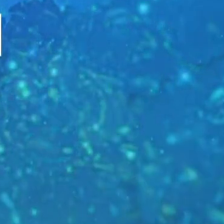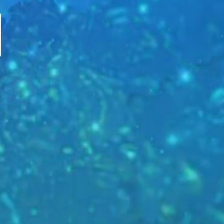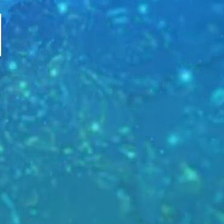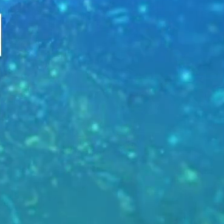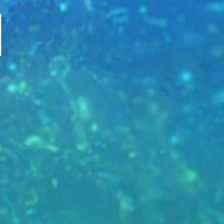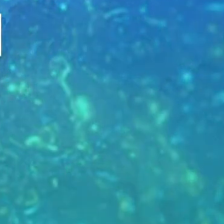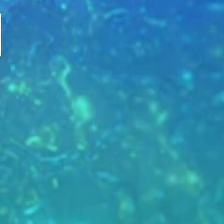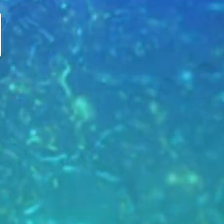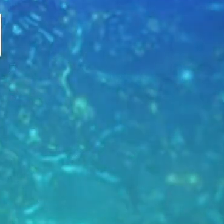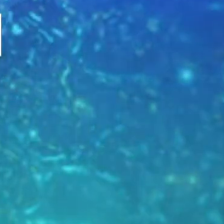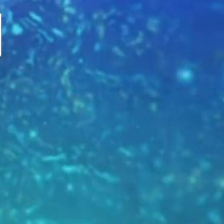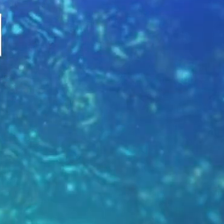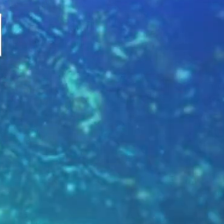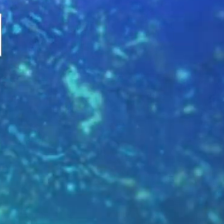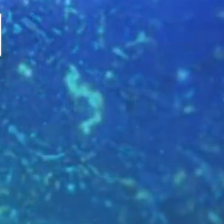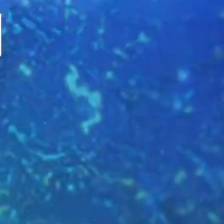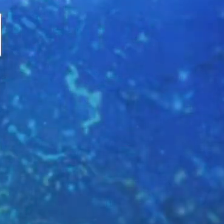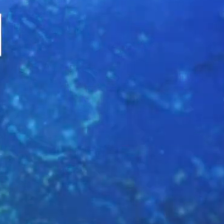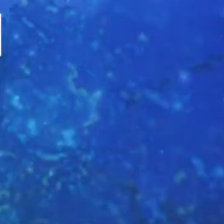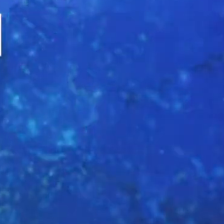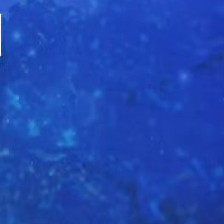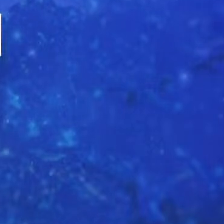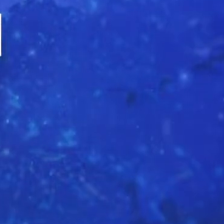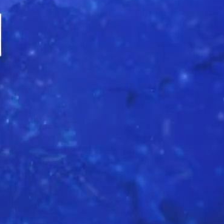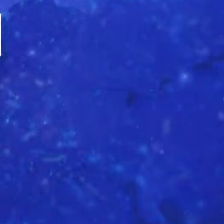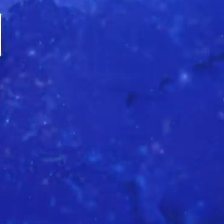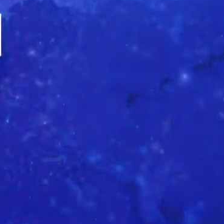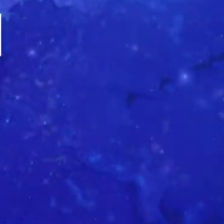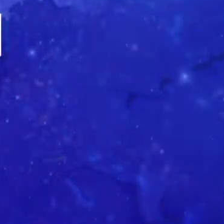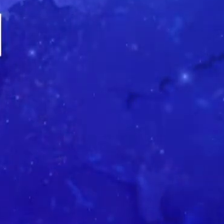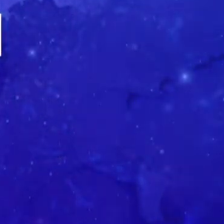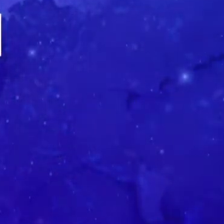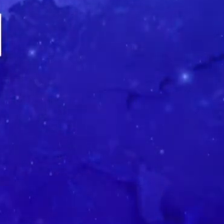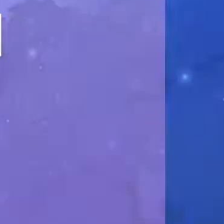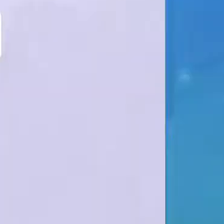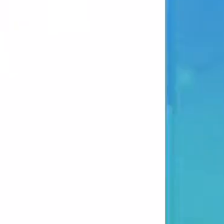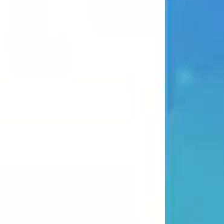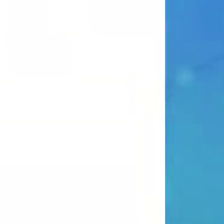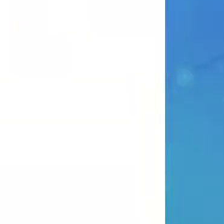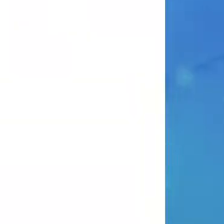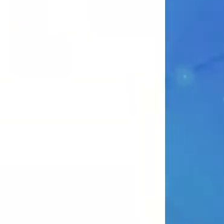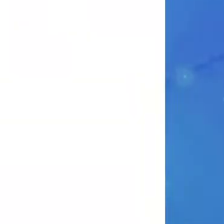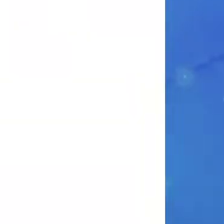public radio station comes from our members and from great Thai Consulting providing management